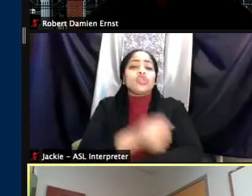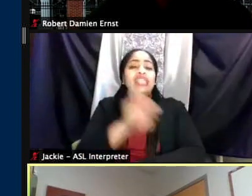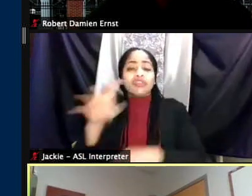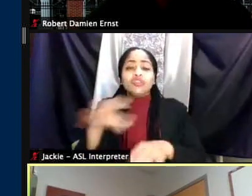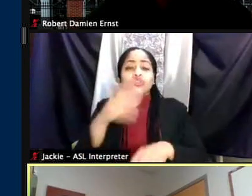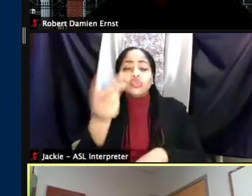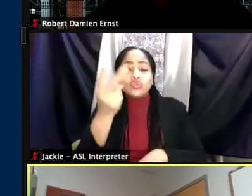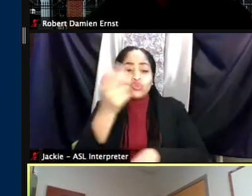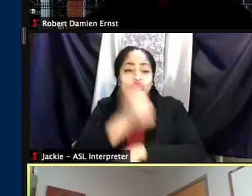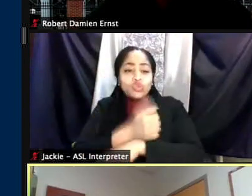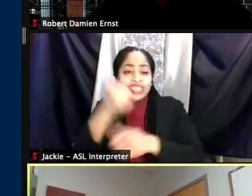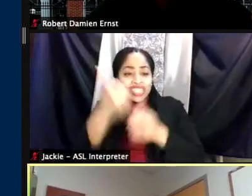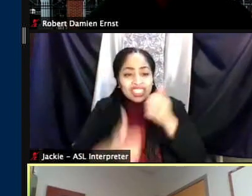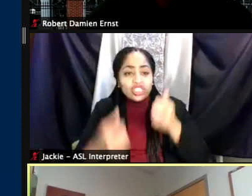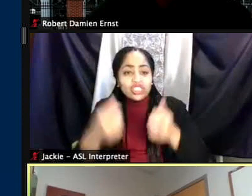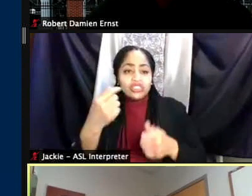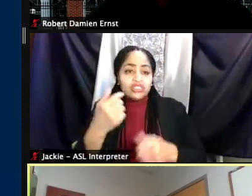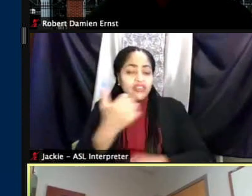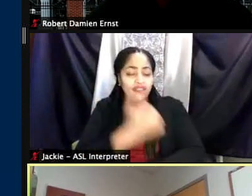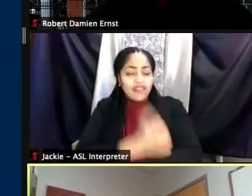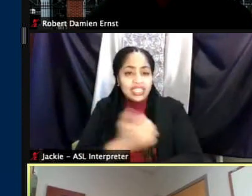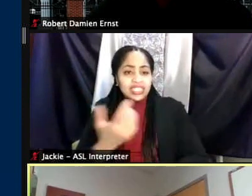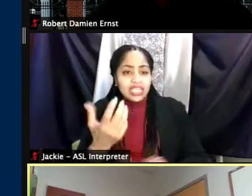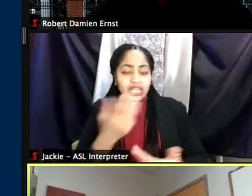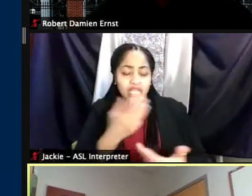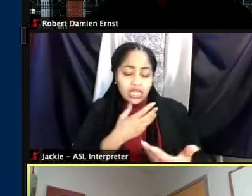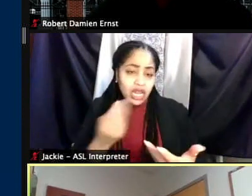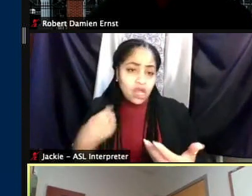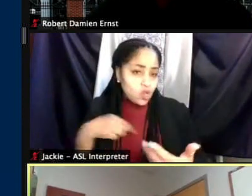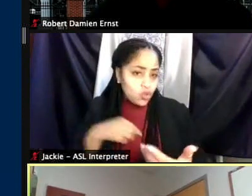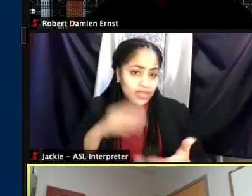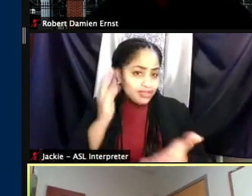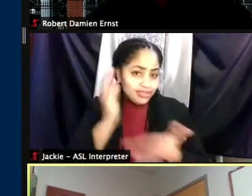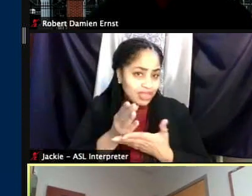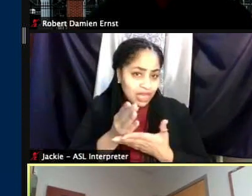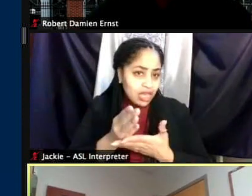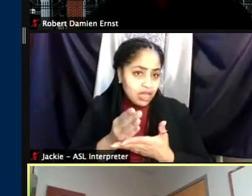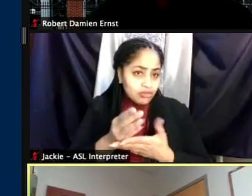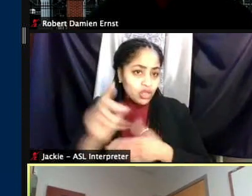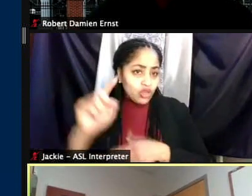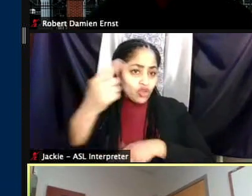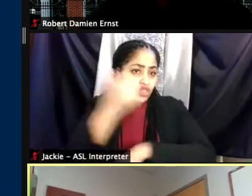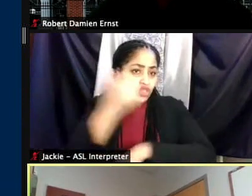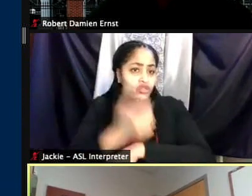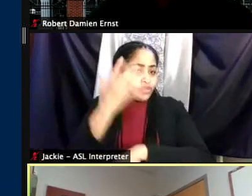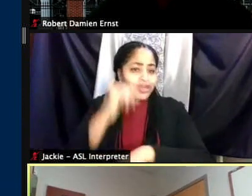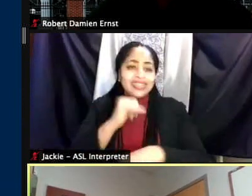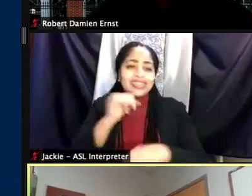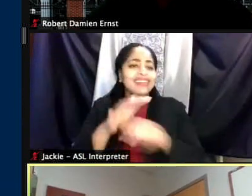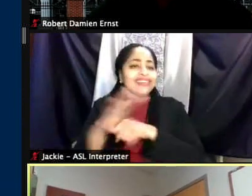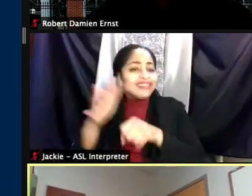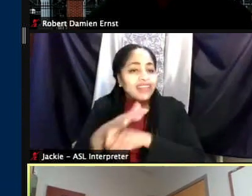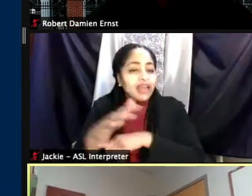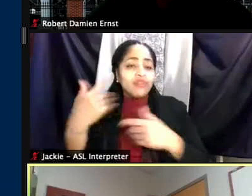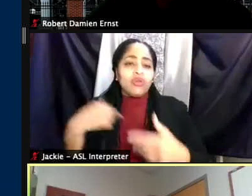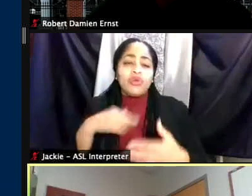for each of the vaccines we're giving. And we have stopped doing first doses 'cause we don't have enough vaccine. We're hoping that next week